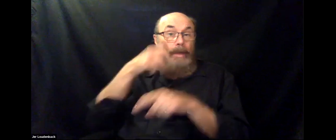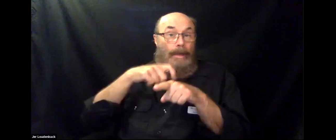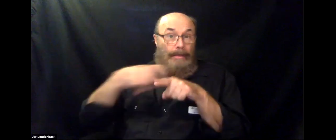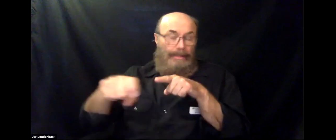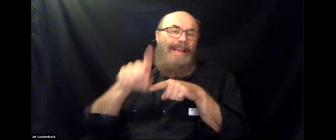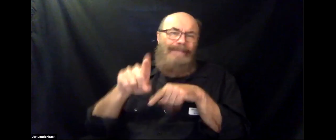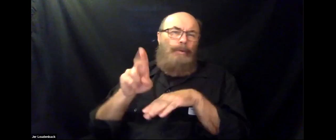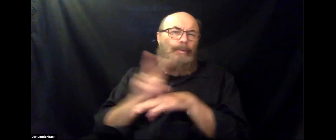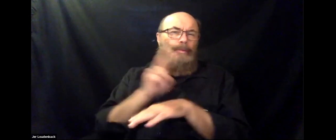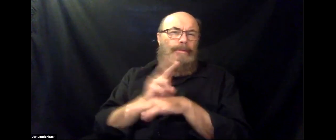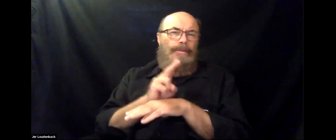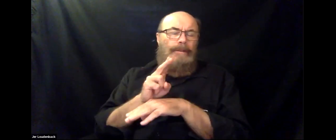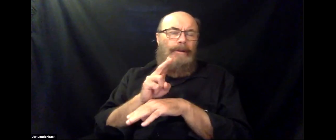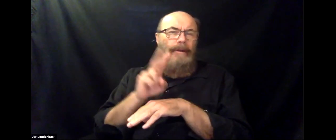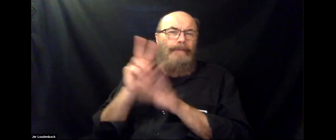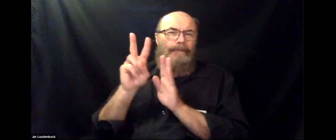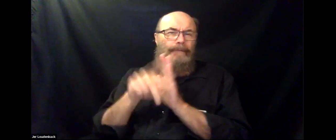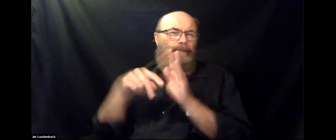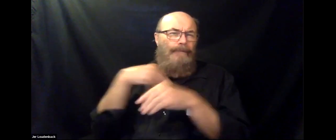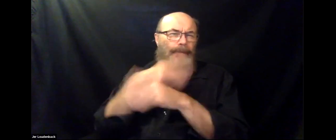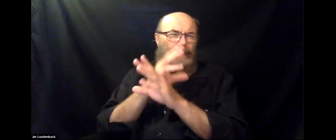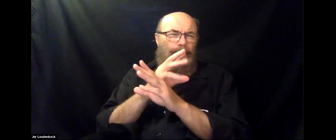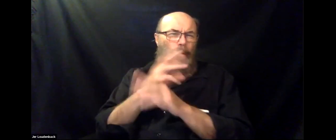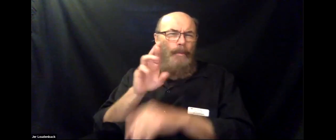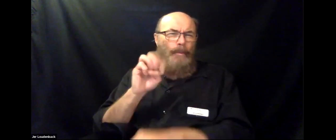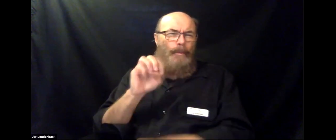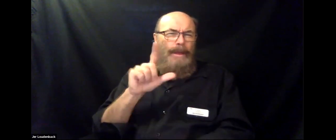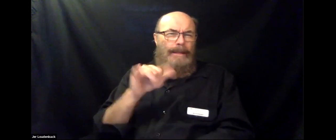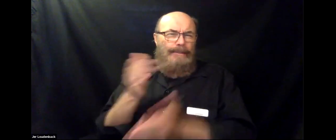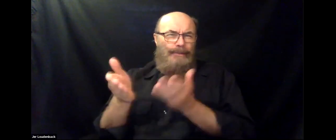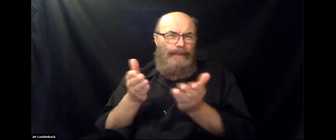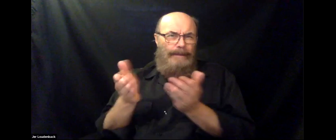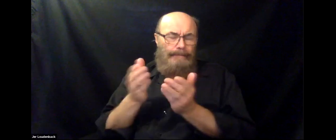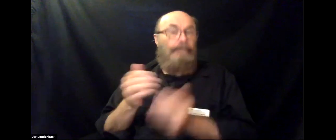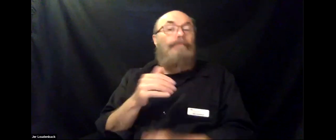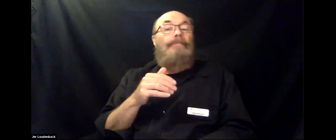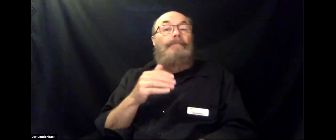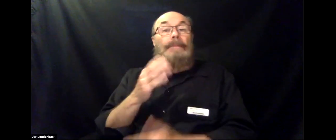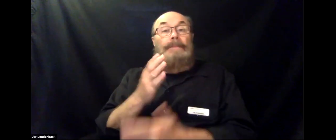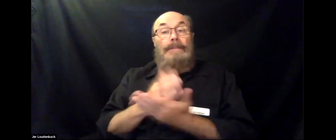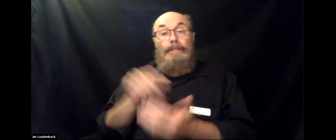I make a call in, I have to use the video relay